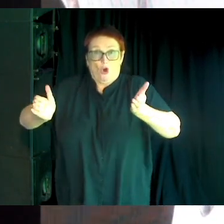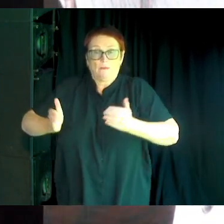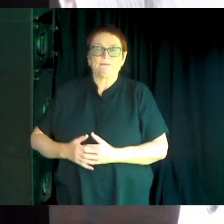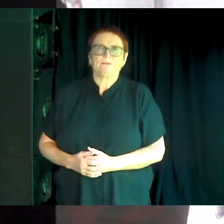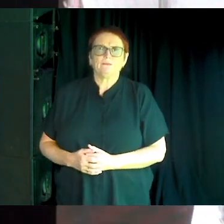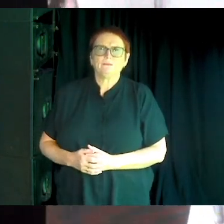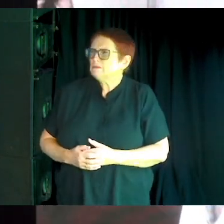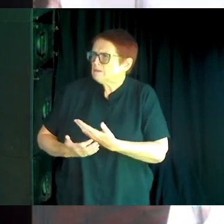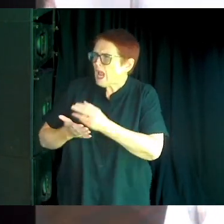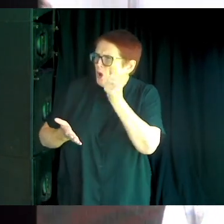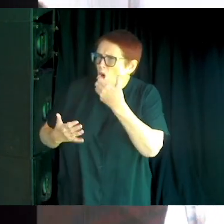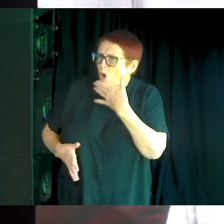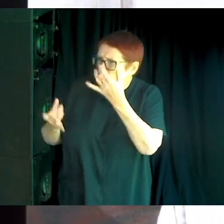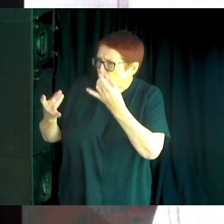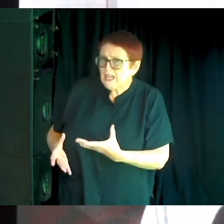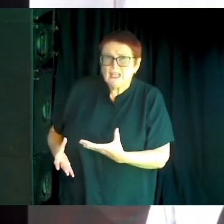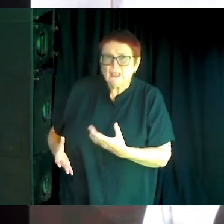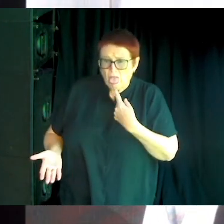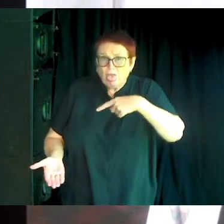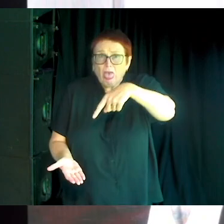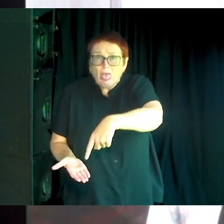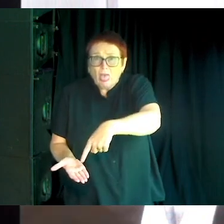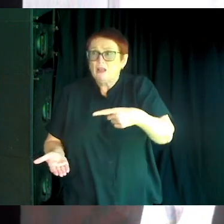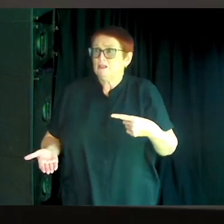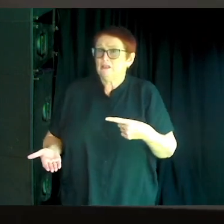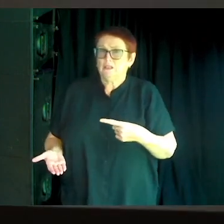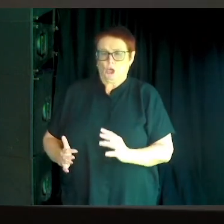if it's hot or not do you put yourself in your looking hot like me yes that is oh